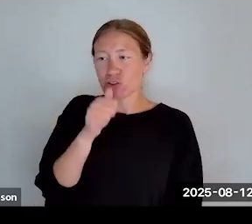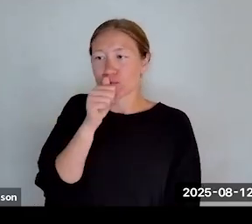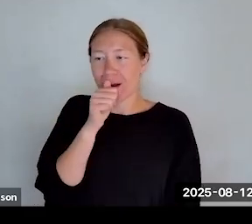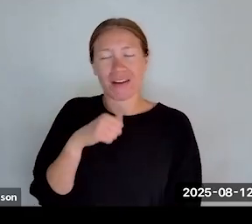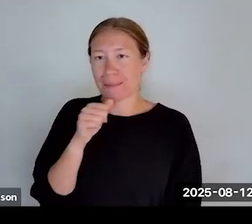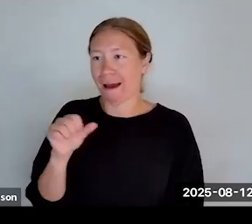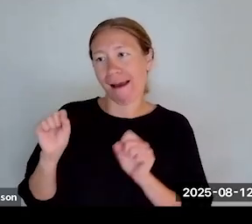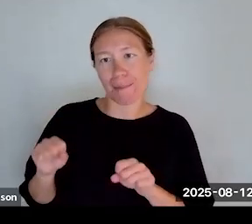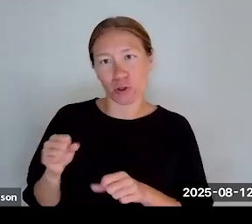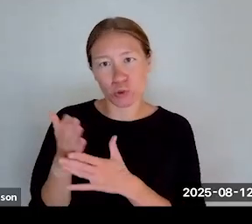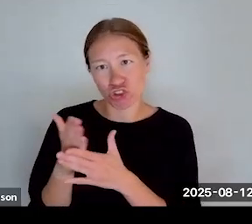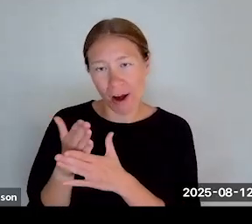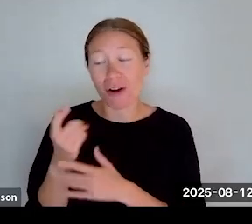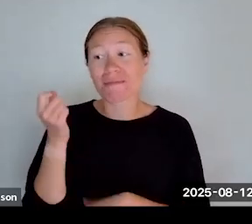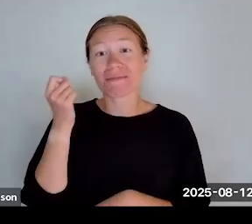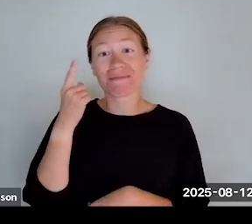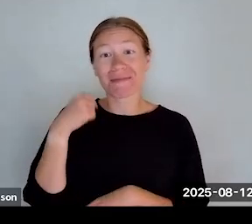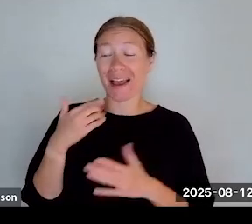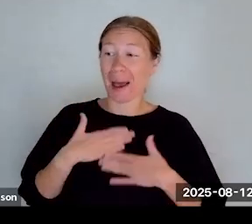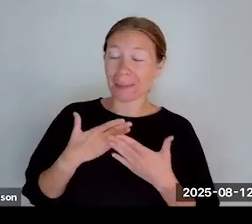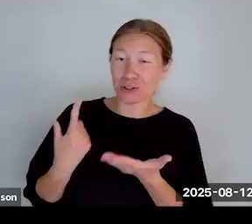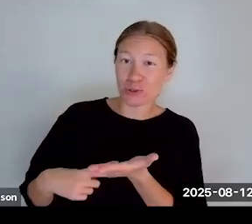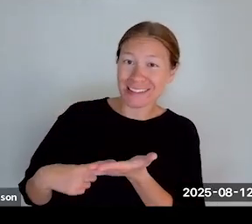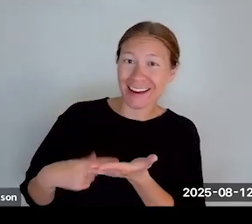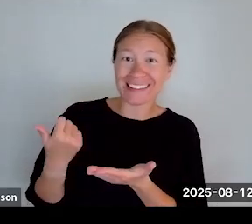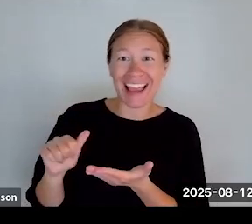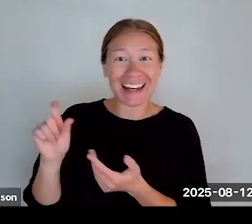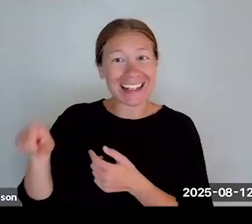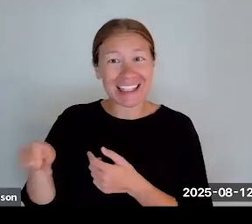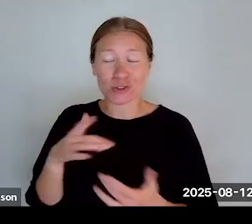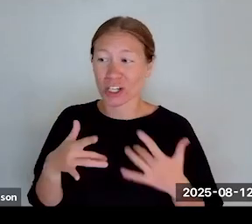However, I'm happy to discuss any needs or concerns you may have.